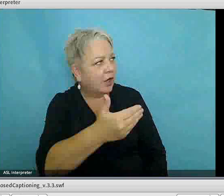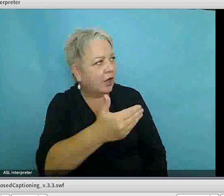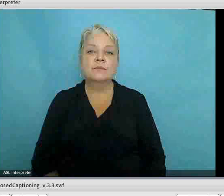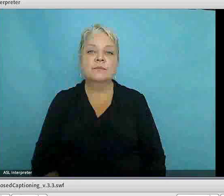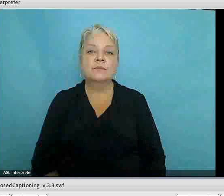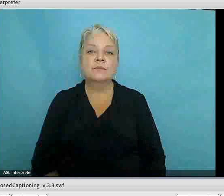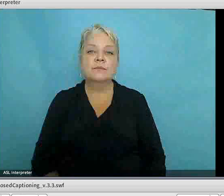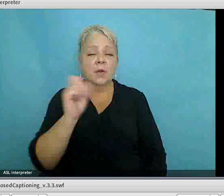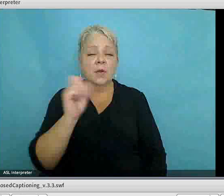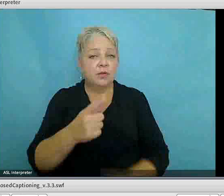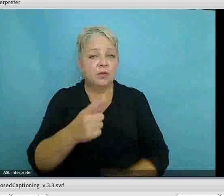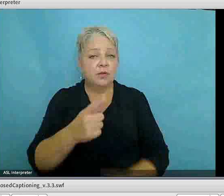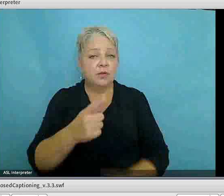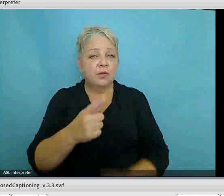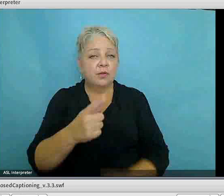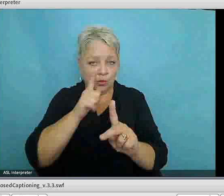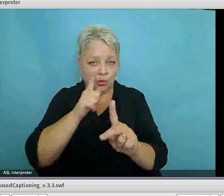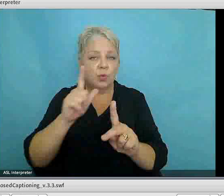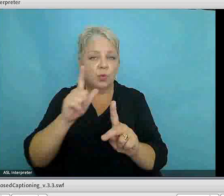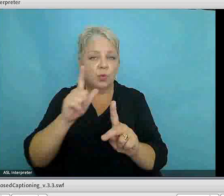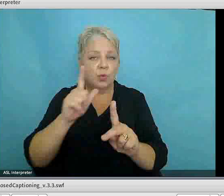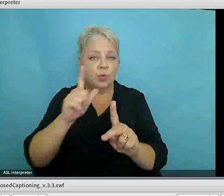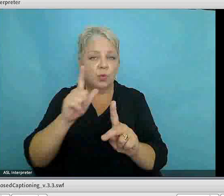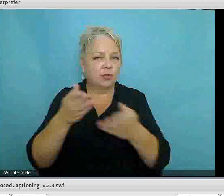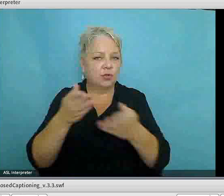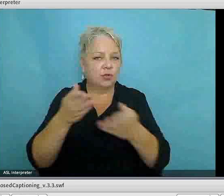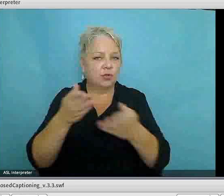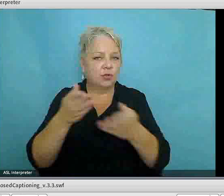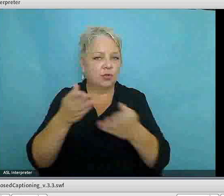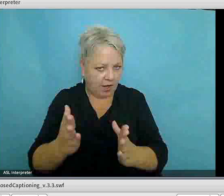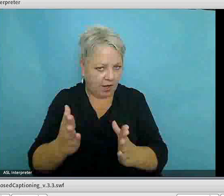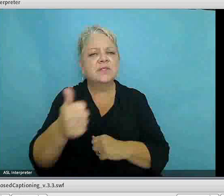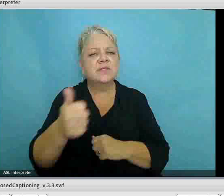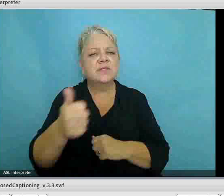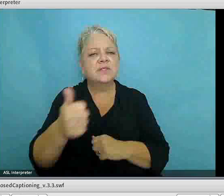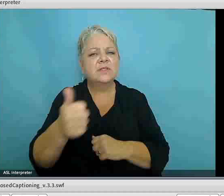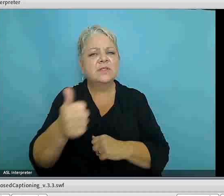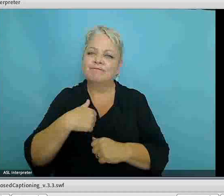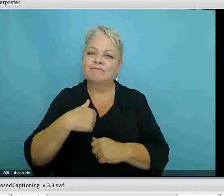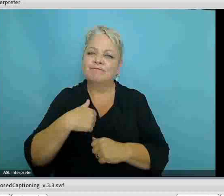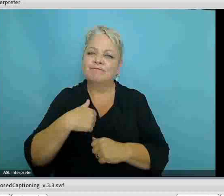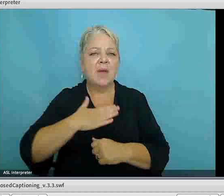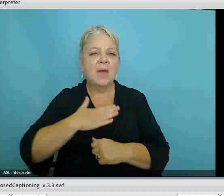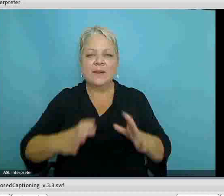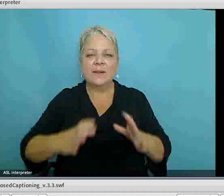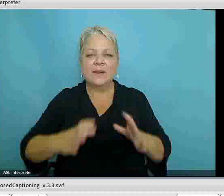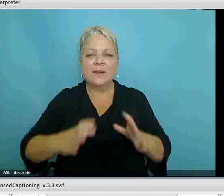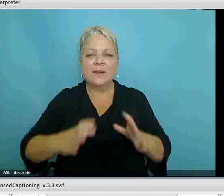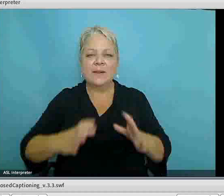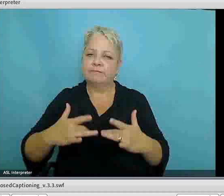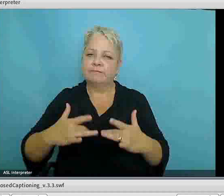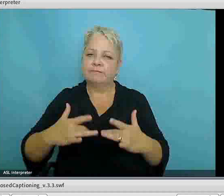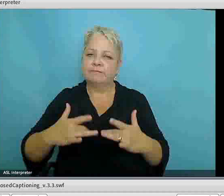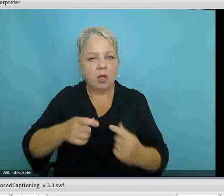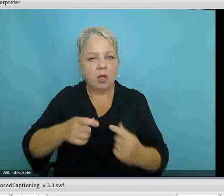typically have trouble with change, especially with new providers, that this can often be particularly stressful.